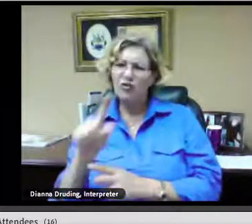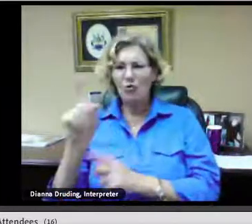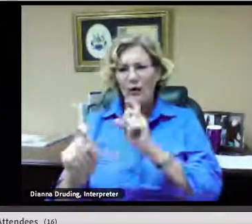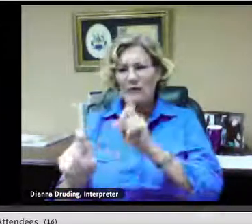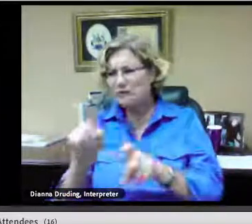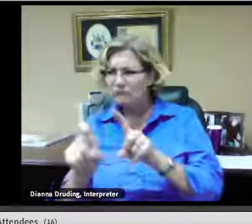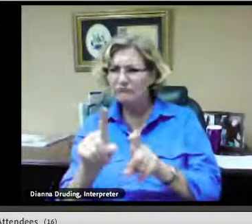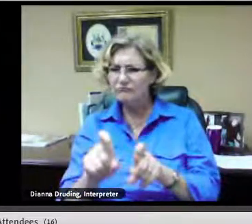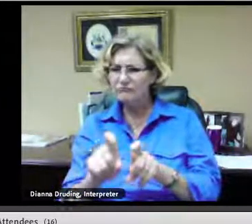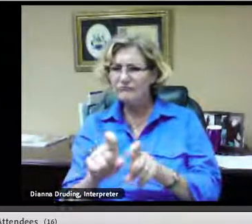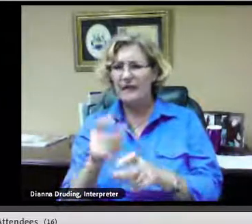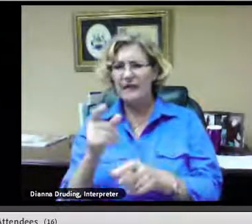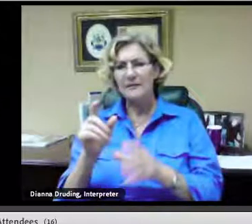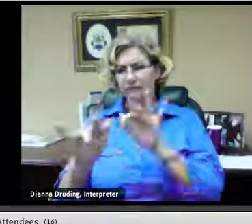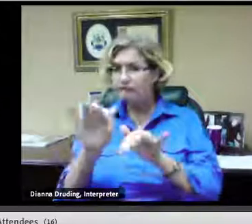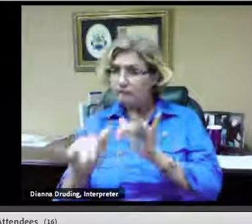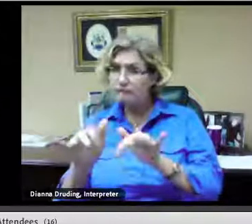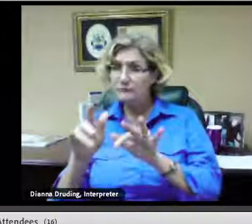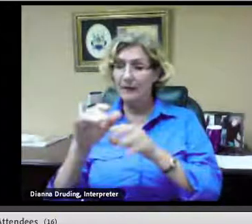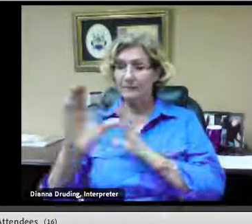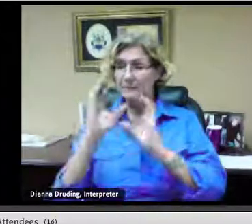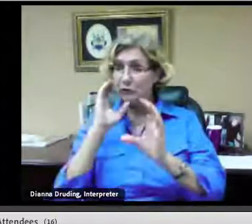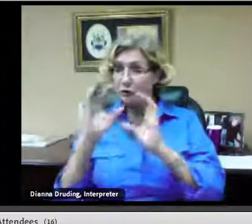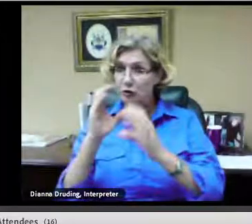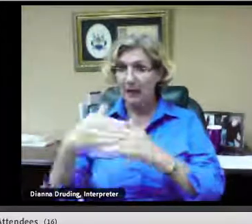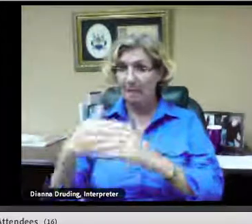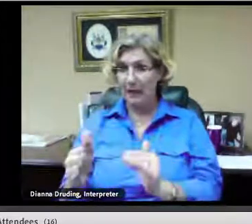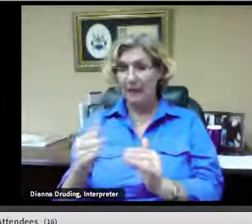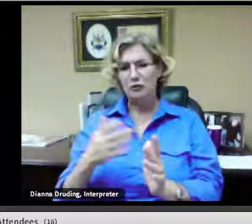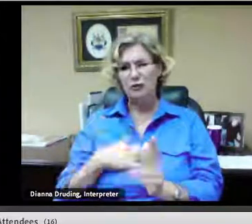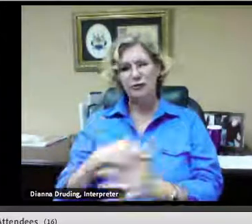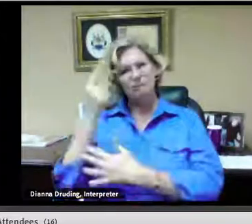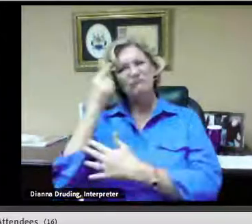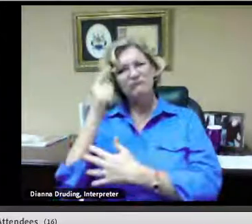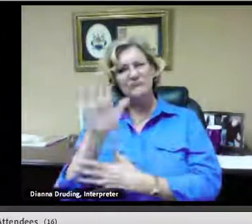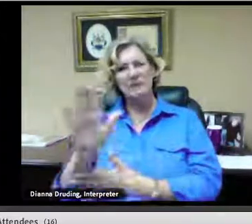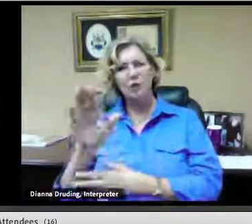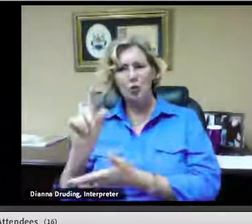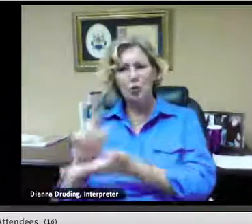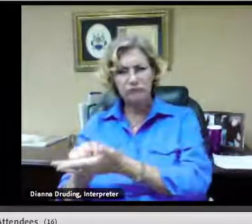write your responses in the chat box or just reflect on these in your notes. You know, I'd like this to be interactive,